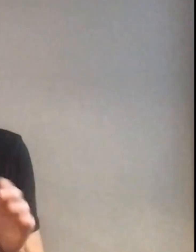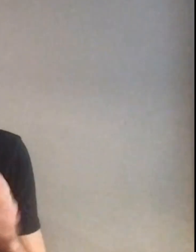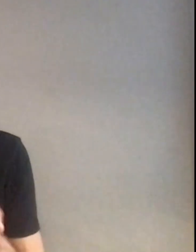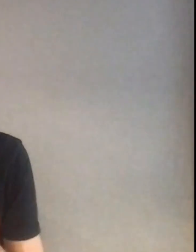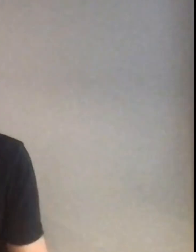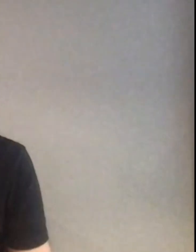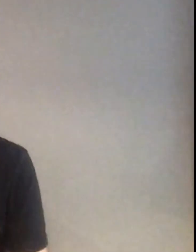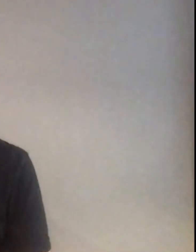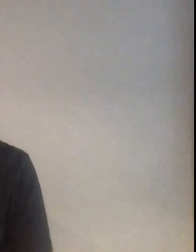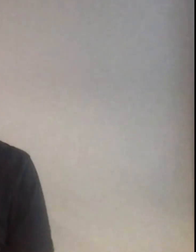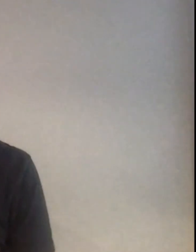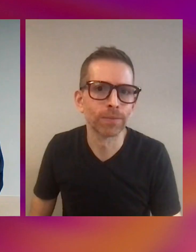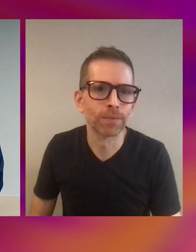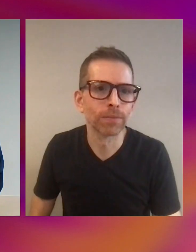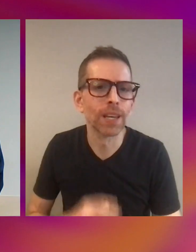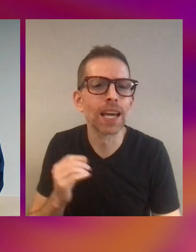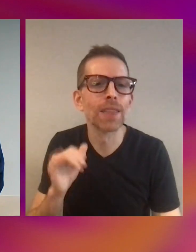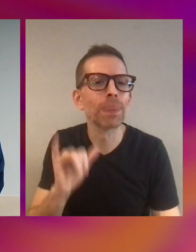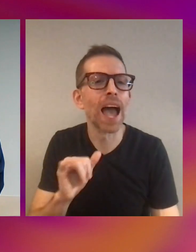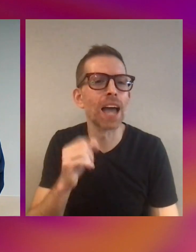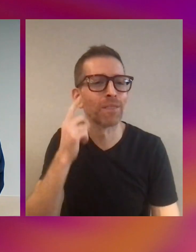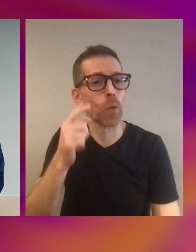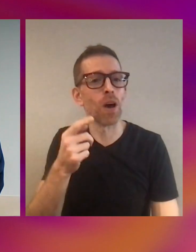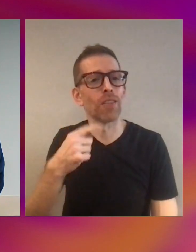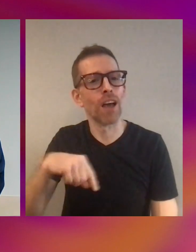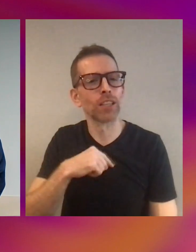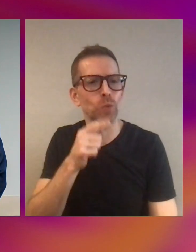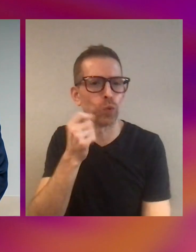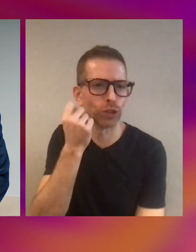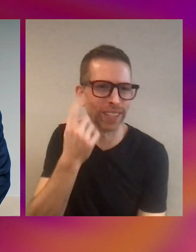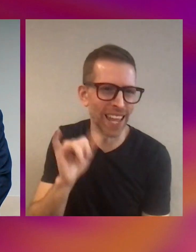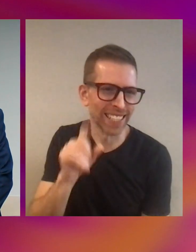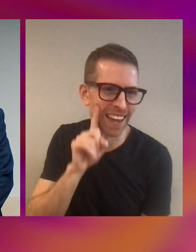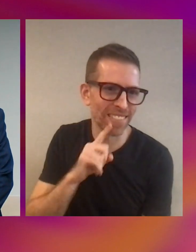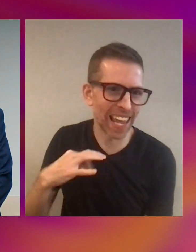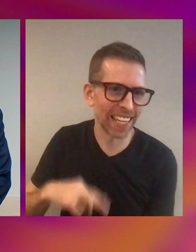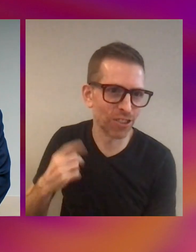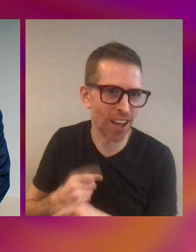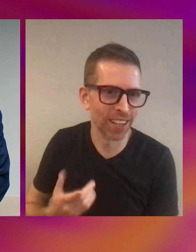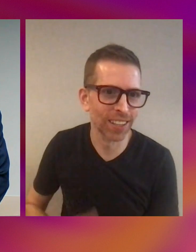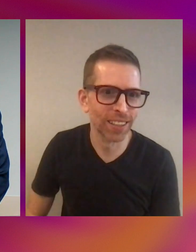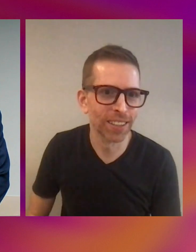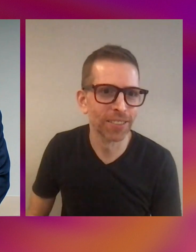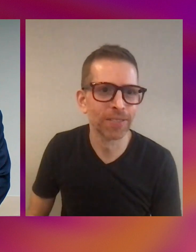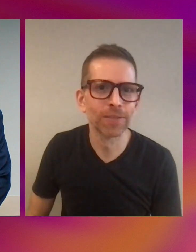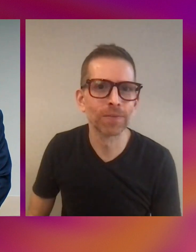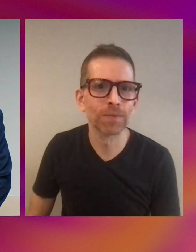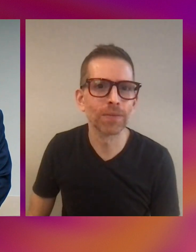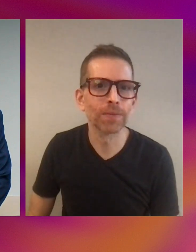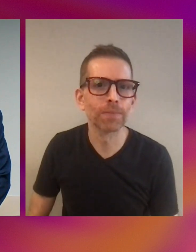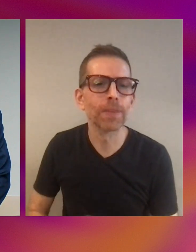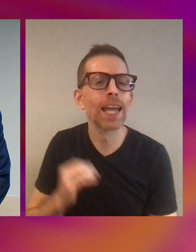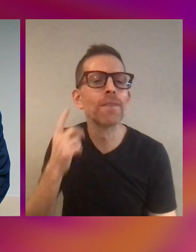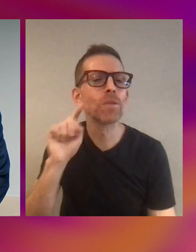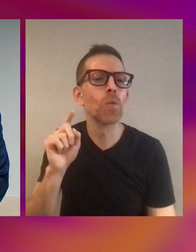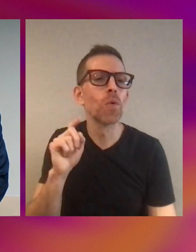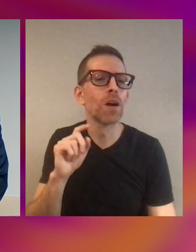For those of us who understand what it is in this, this is Deaf Gain, right? Yes. For those who don't know, Deaf Gain